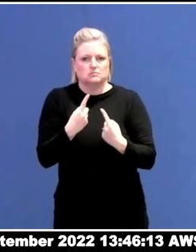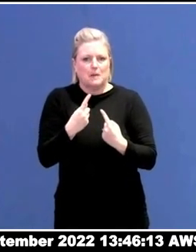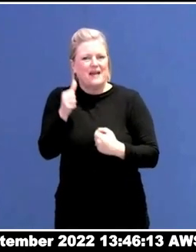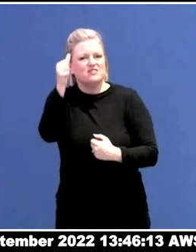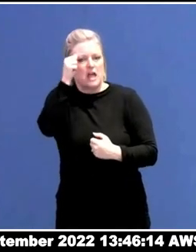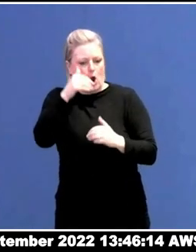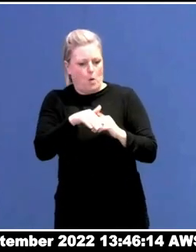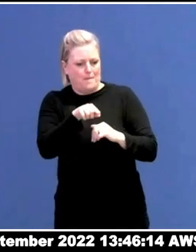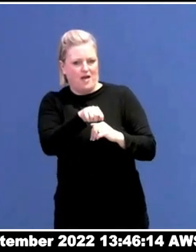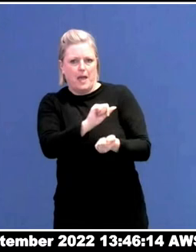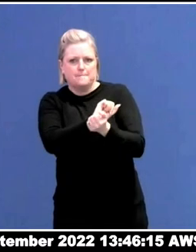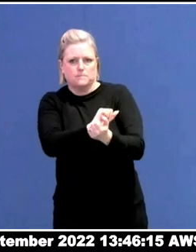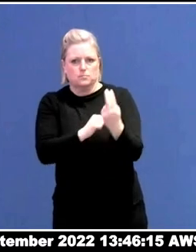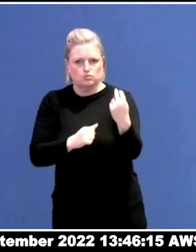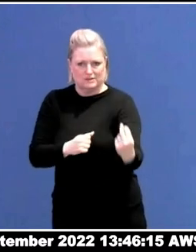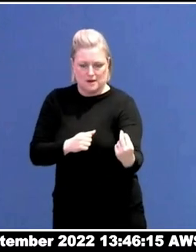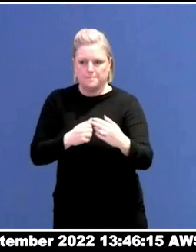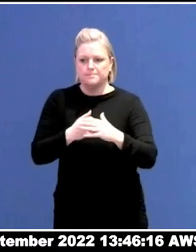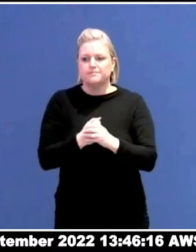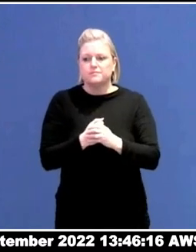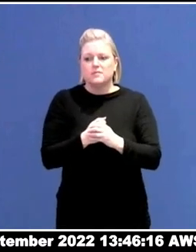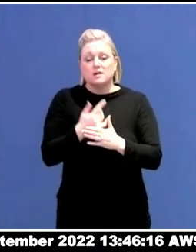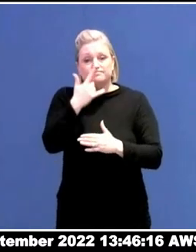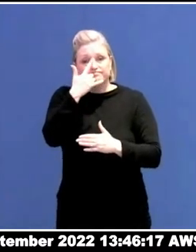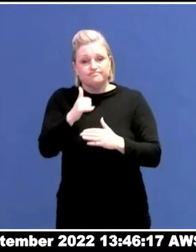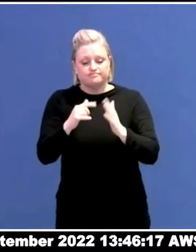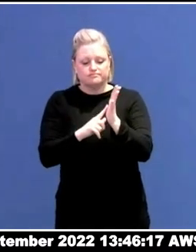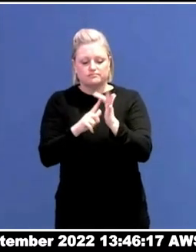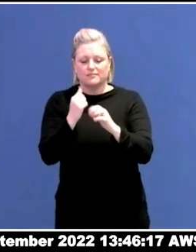However, Legal Aid doesn't fund those specific expert reports.